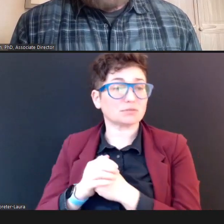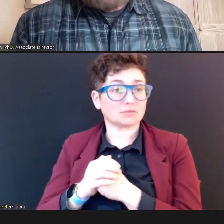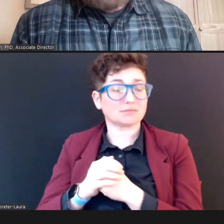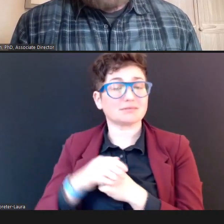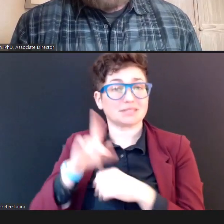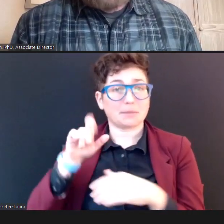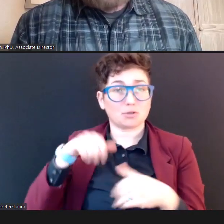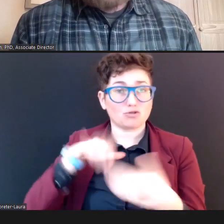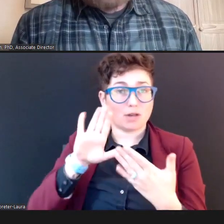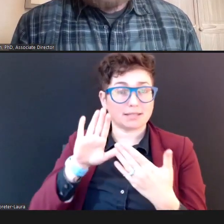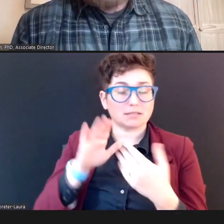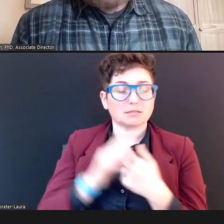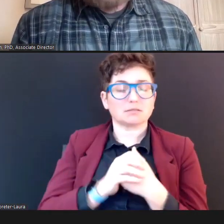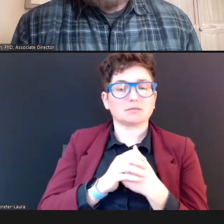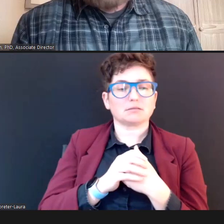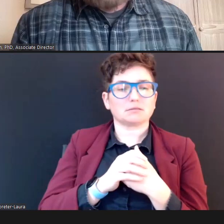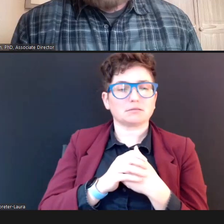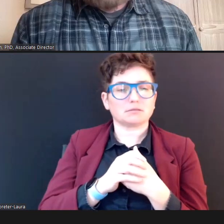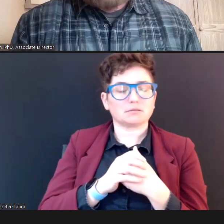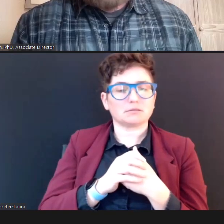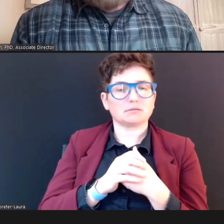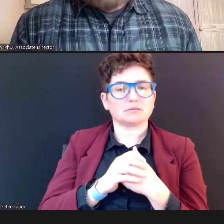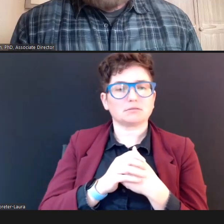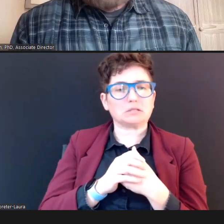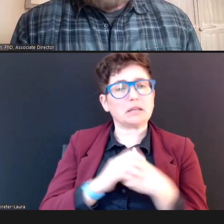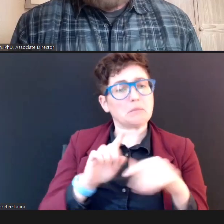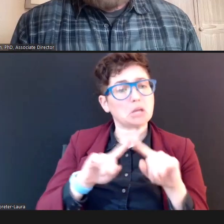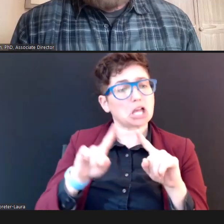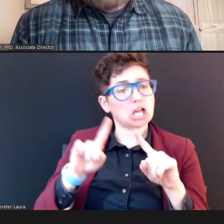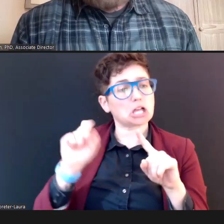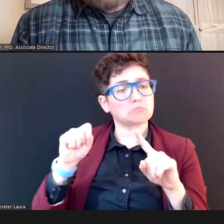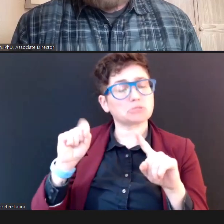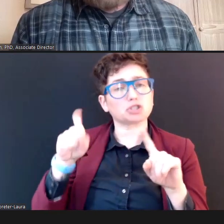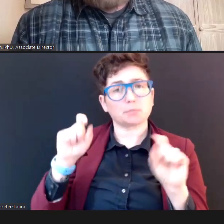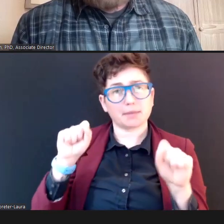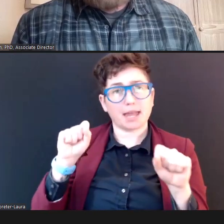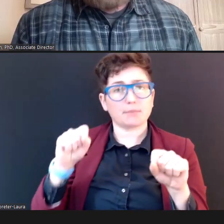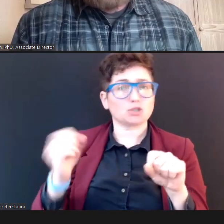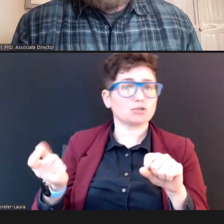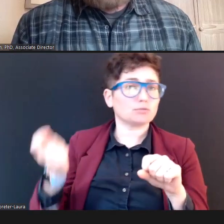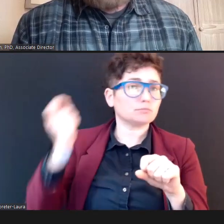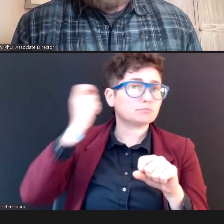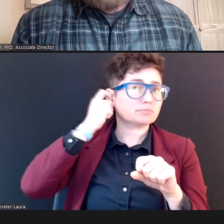addressed um but uh we should be able to